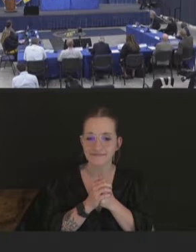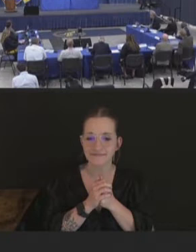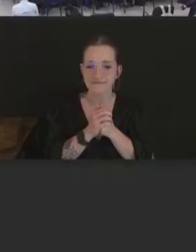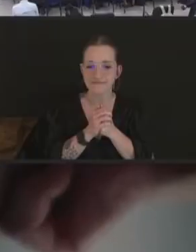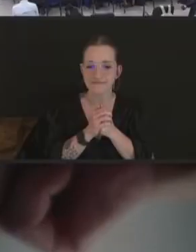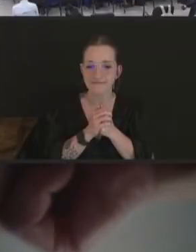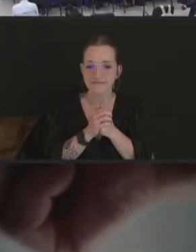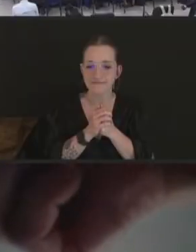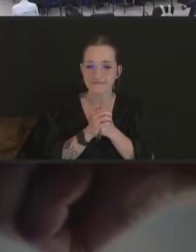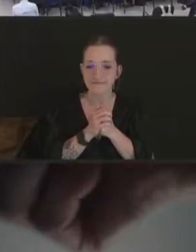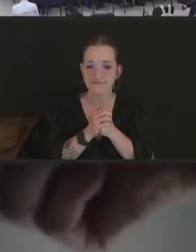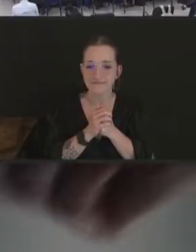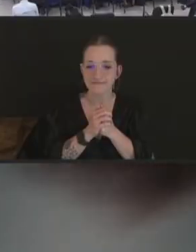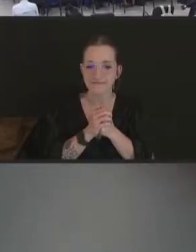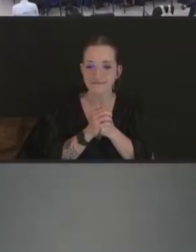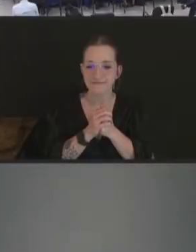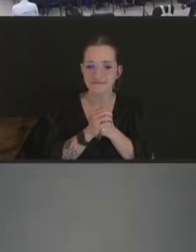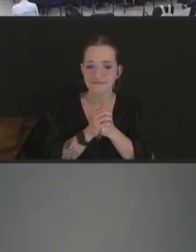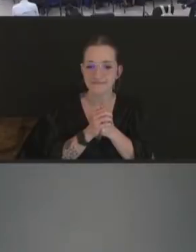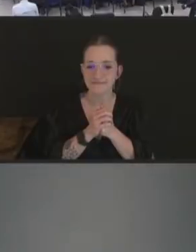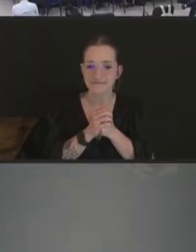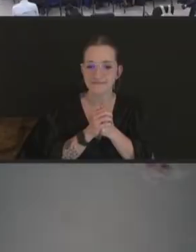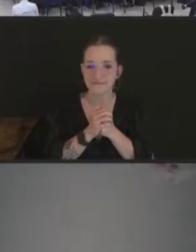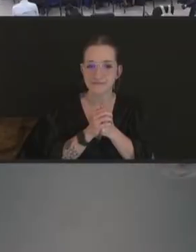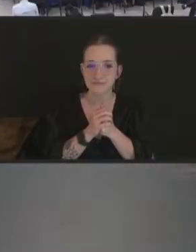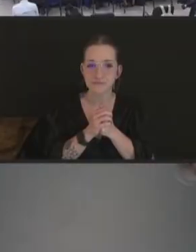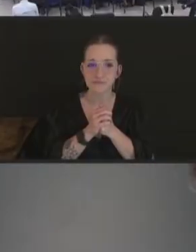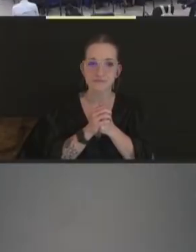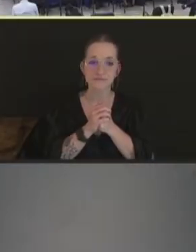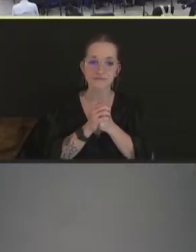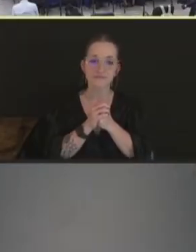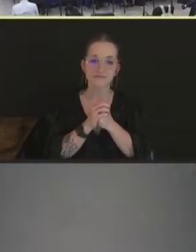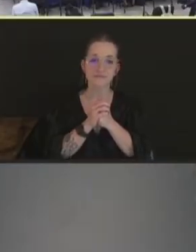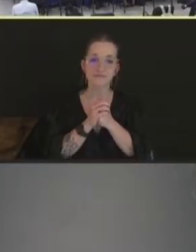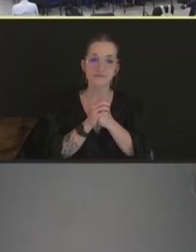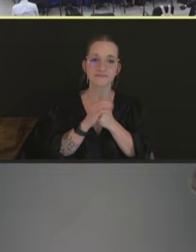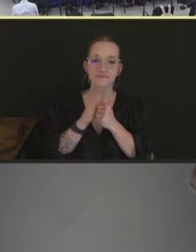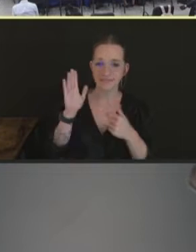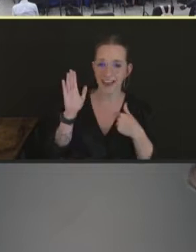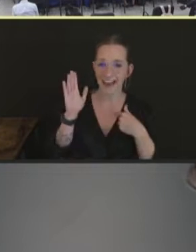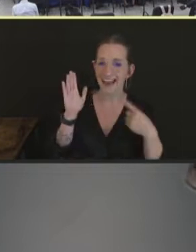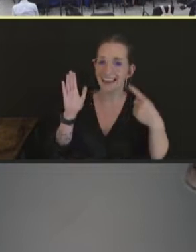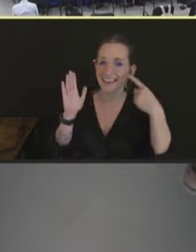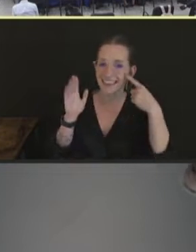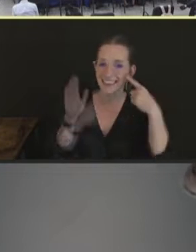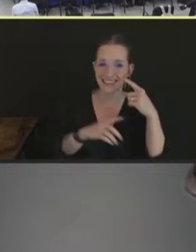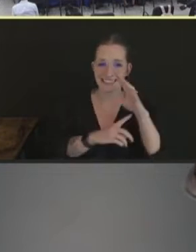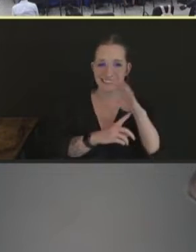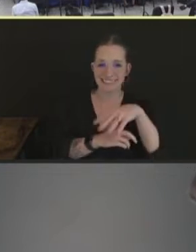Robert Hopkins: I think it's the aim of your camera, sir. We've seen your hand.